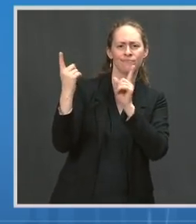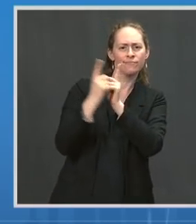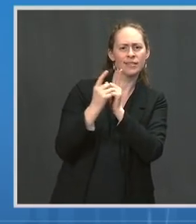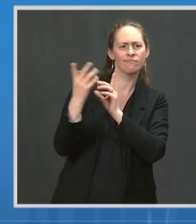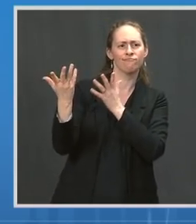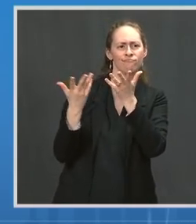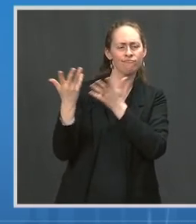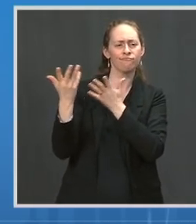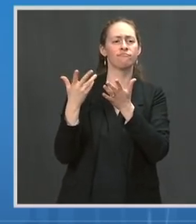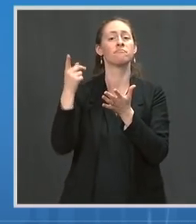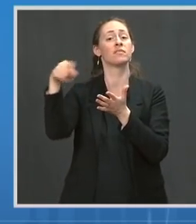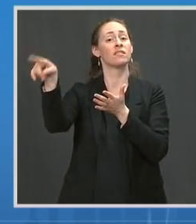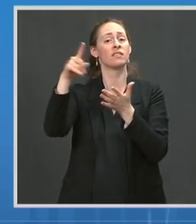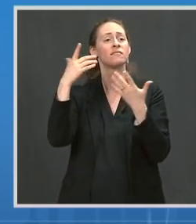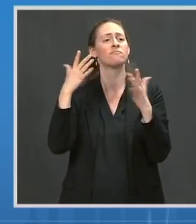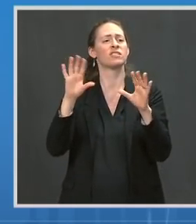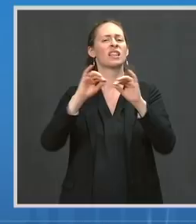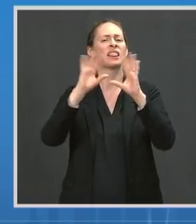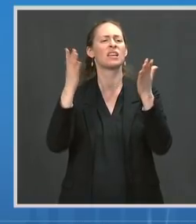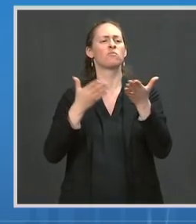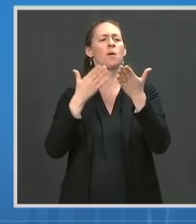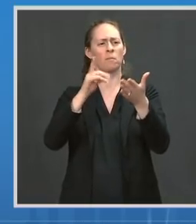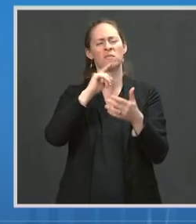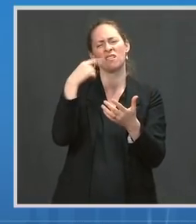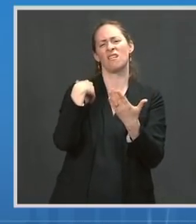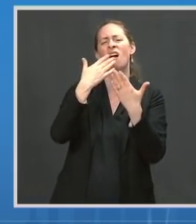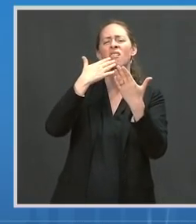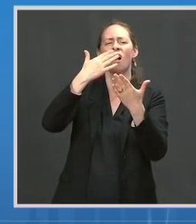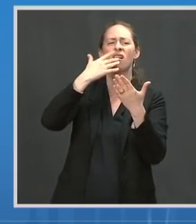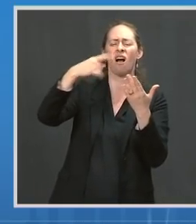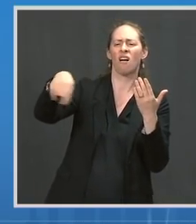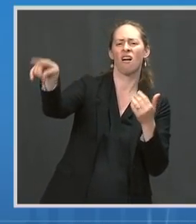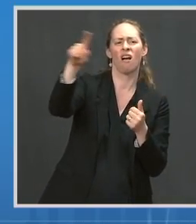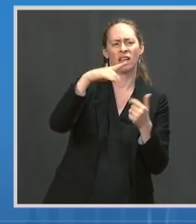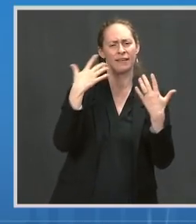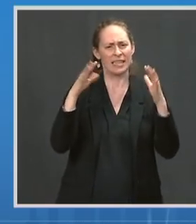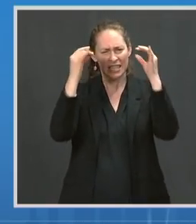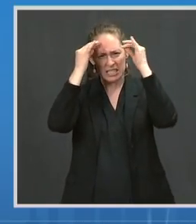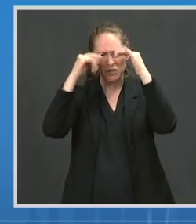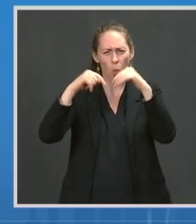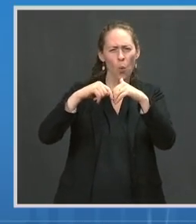I want to thank the ACIP for their thoughtful discussion and their commitment to the science.